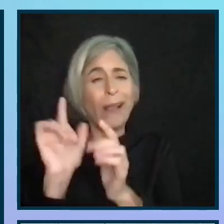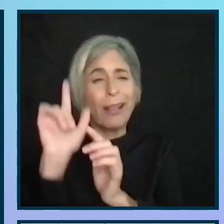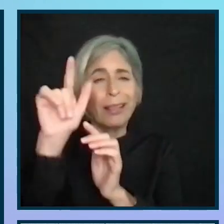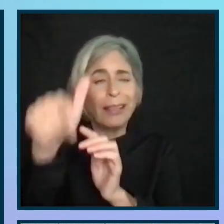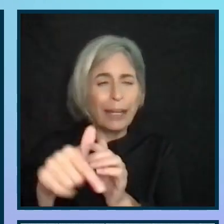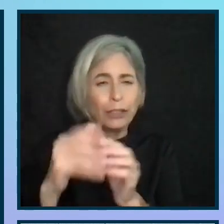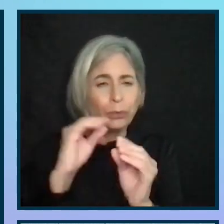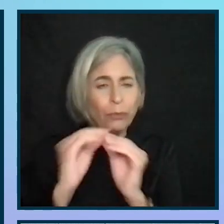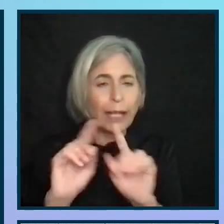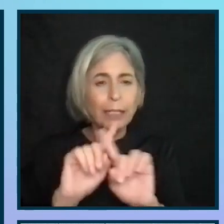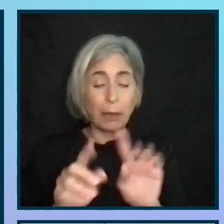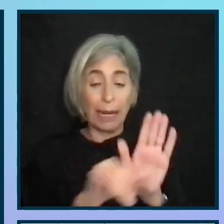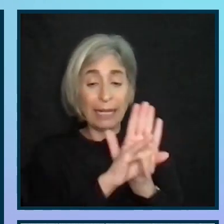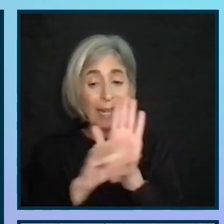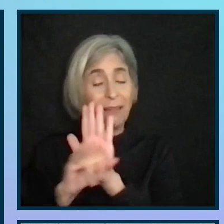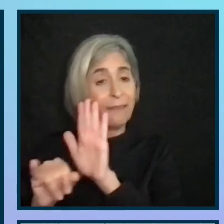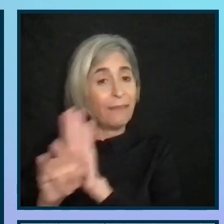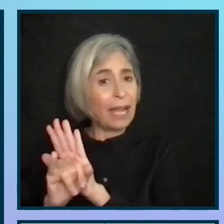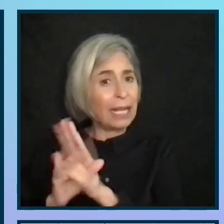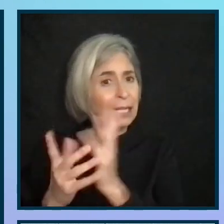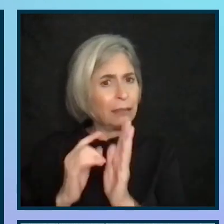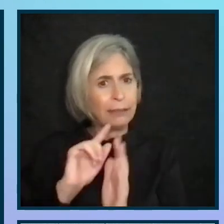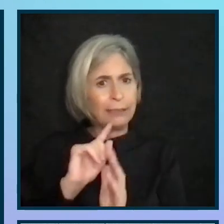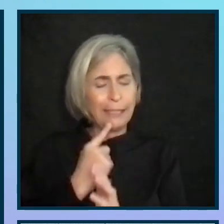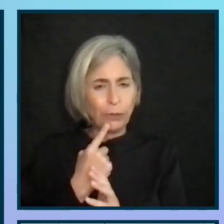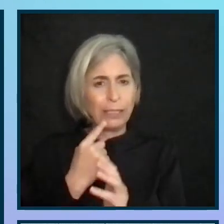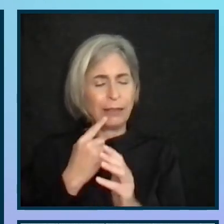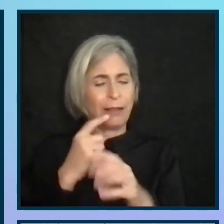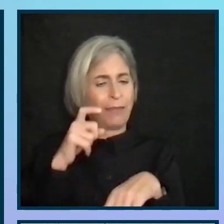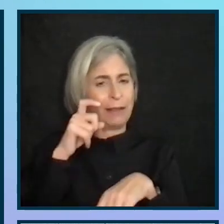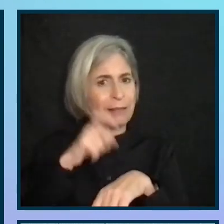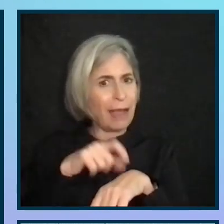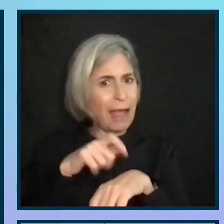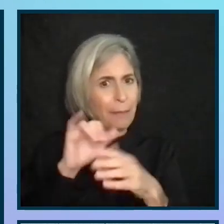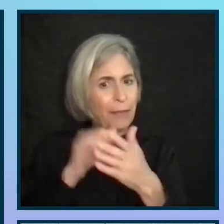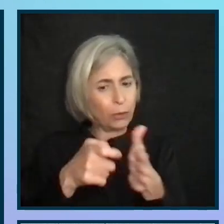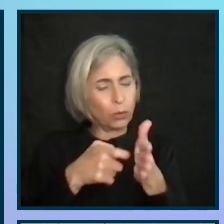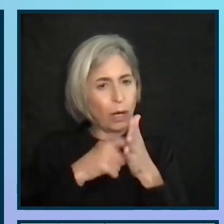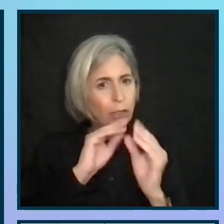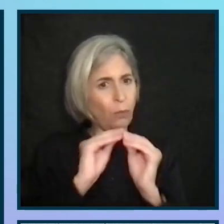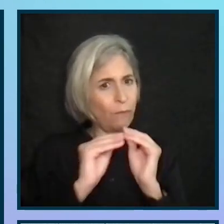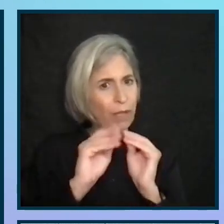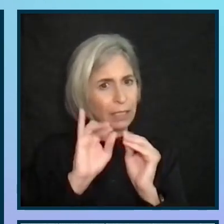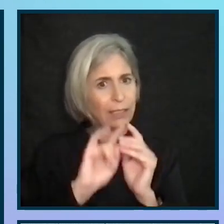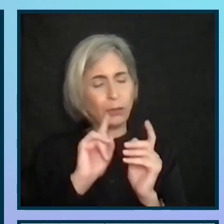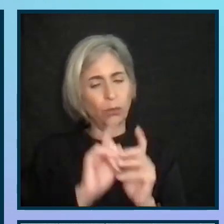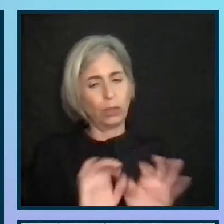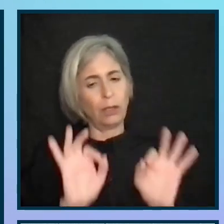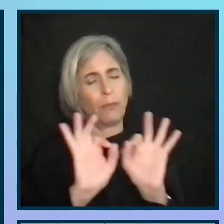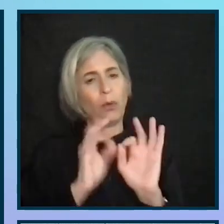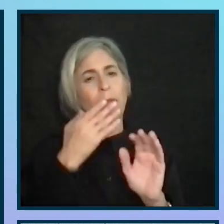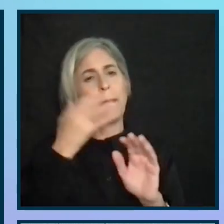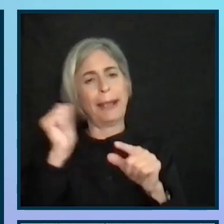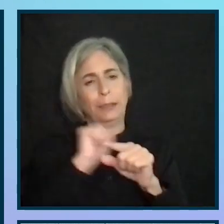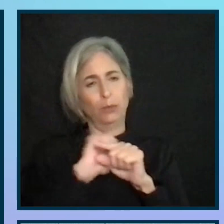but really identifying what those severity levels are. And the time that's required to fix them is a really good best practice for your policy.